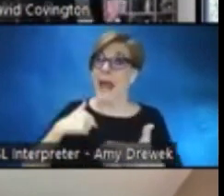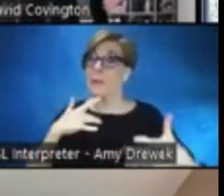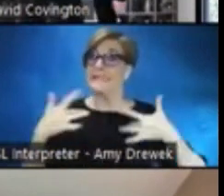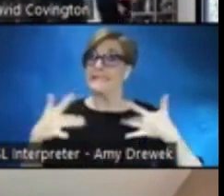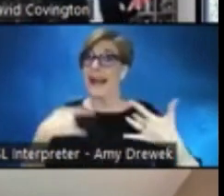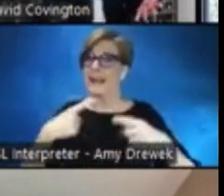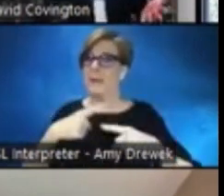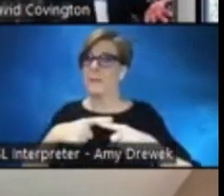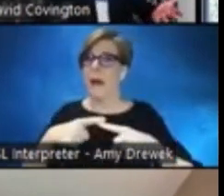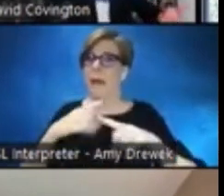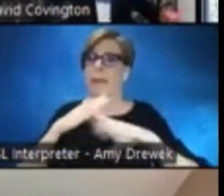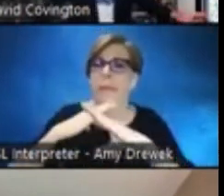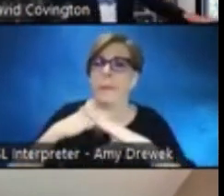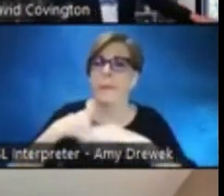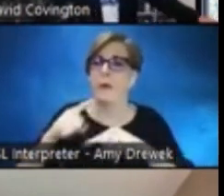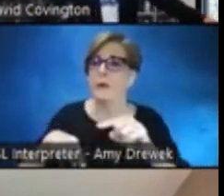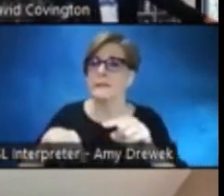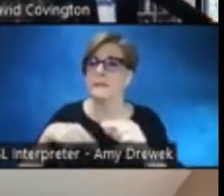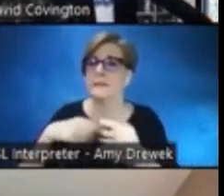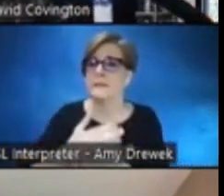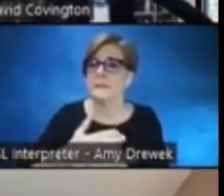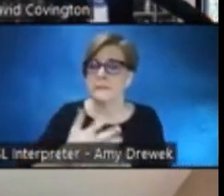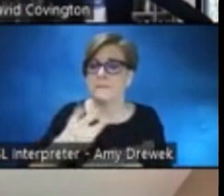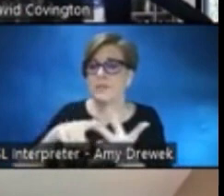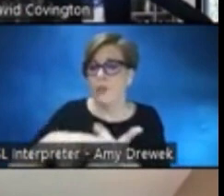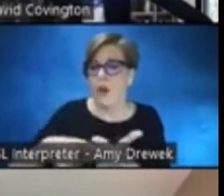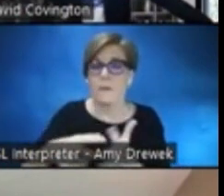THERE WAS SEVERAL OF US WHO SUPPORT THIS PROGRAM WEEK TO WEEK.